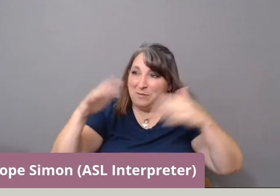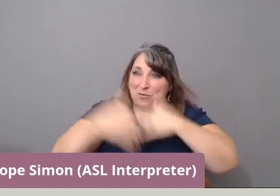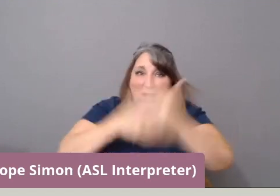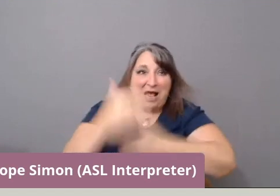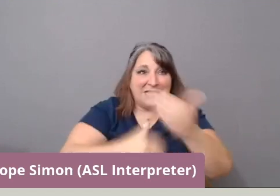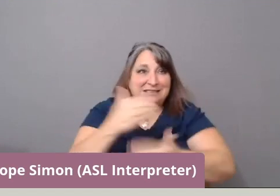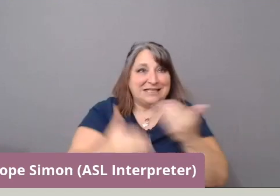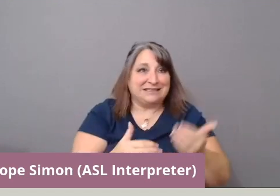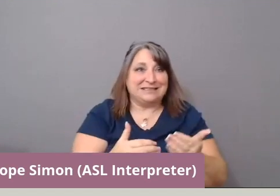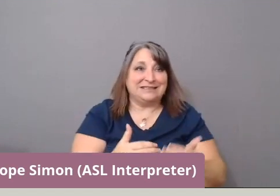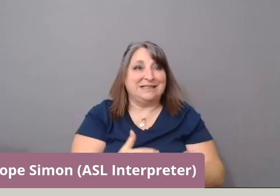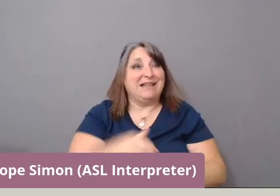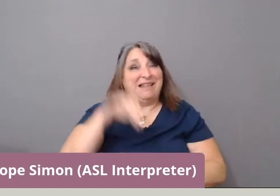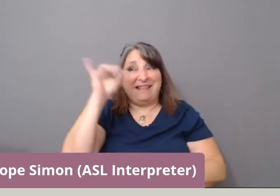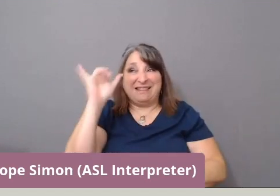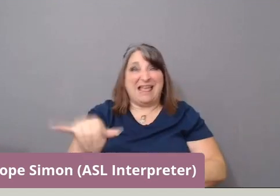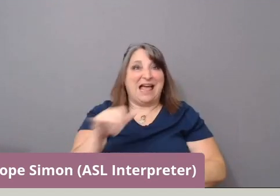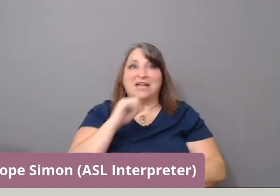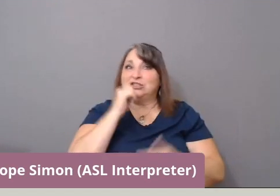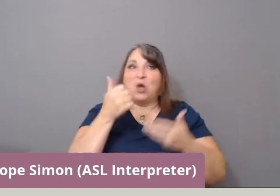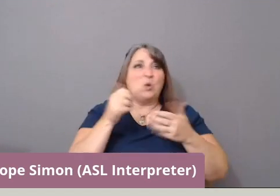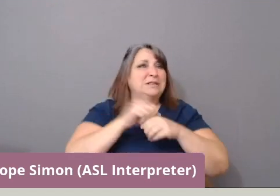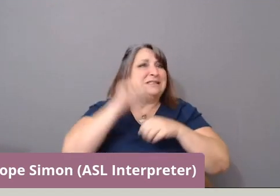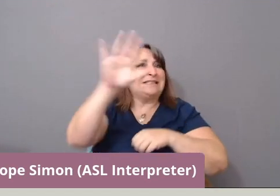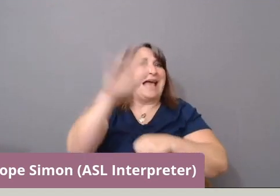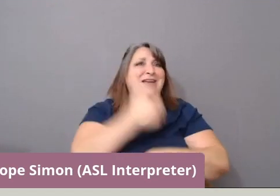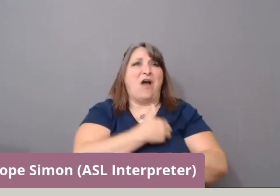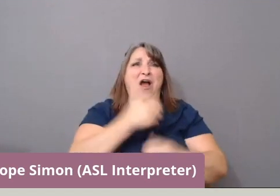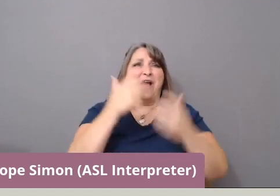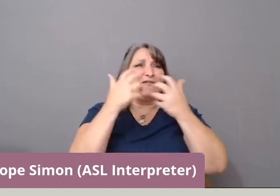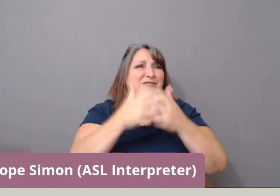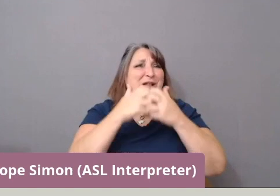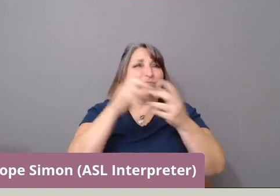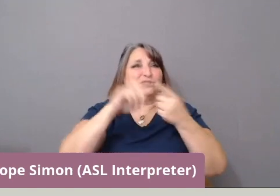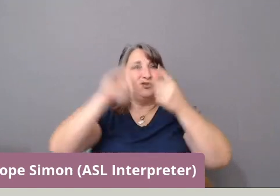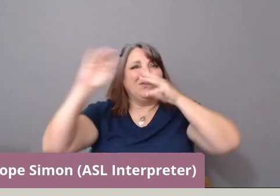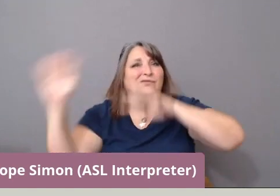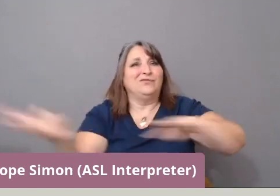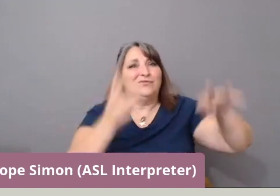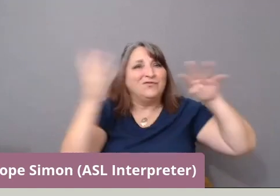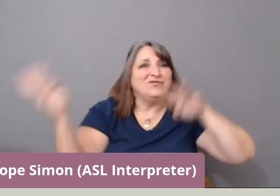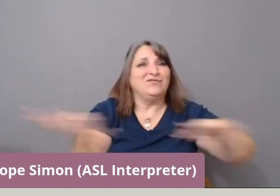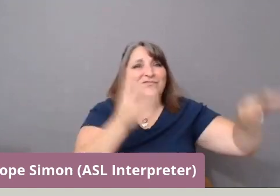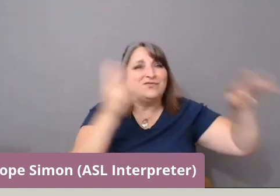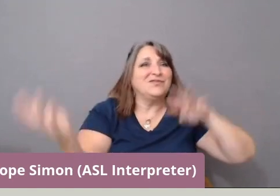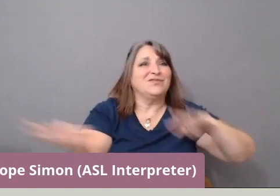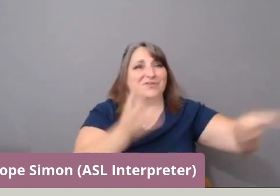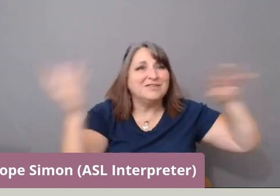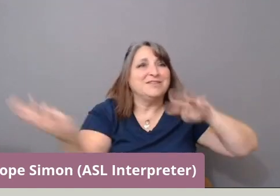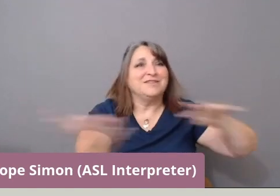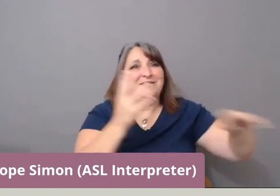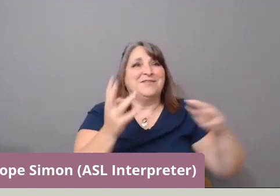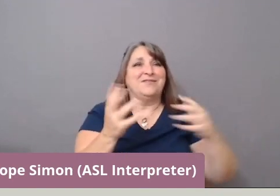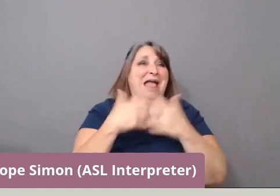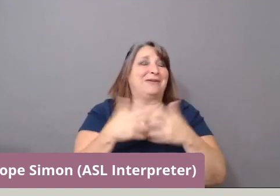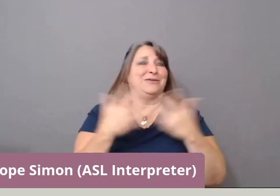Let us not send our films to factories. If there's nothing else we can take from this,